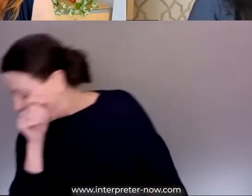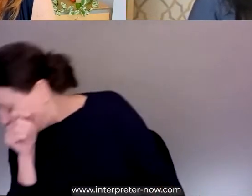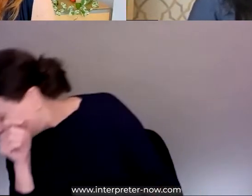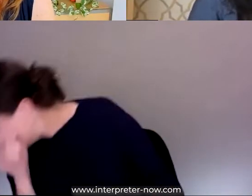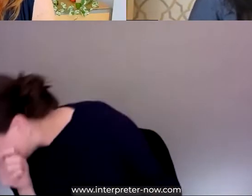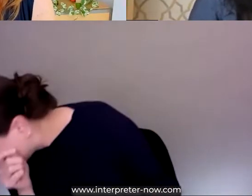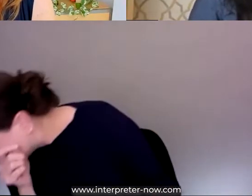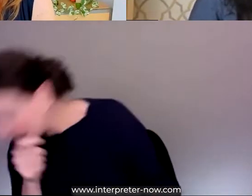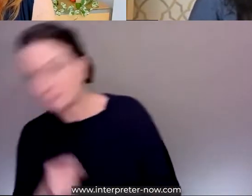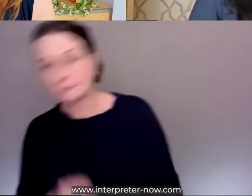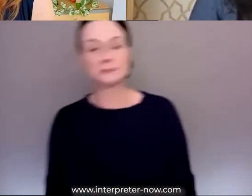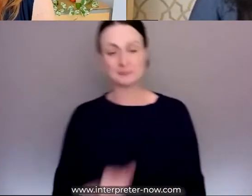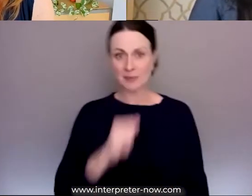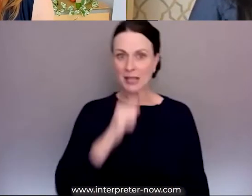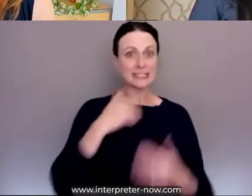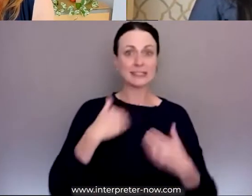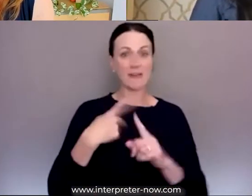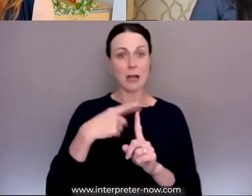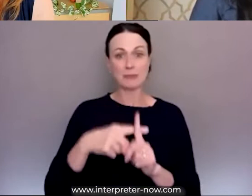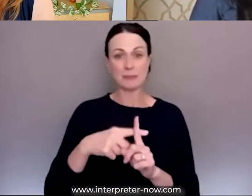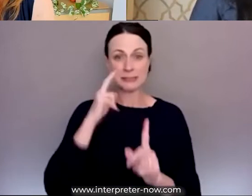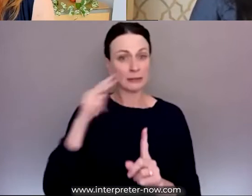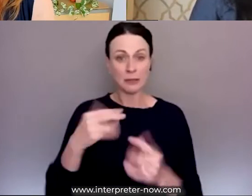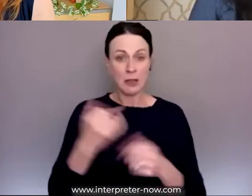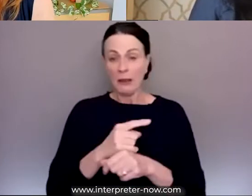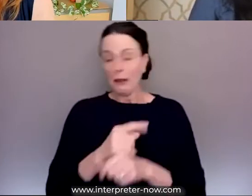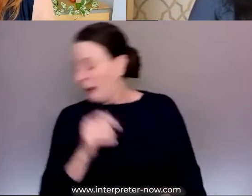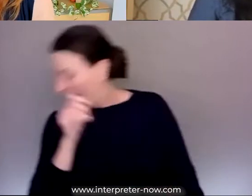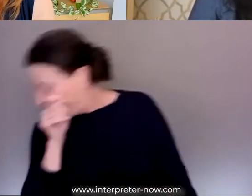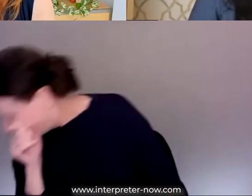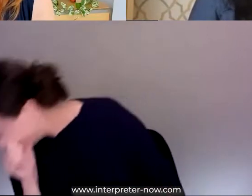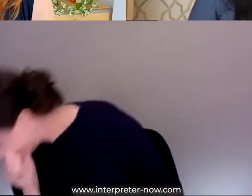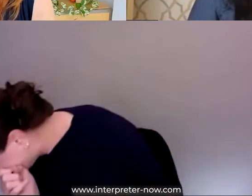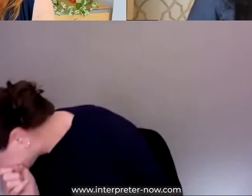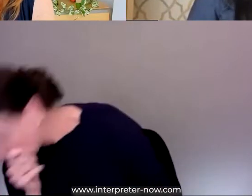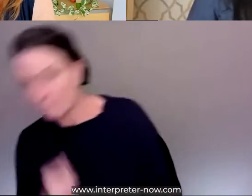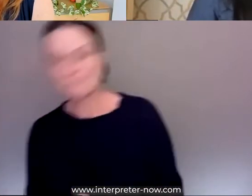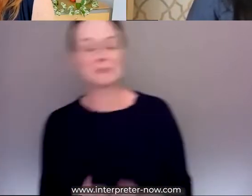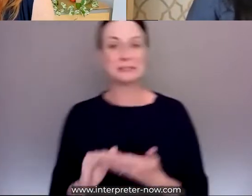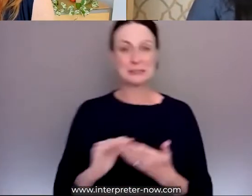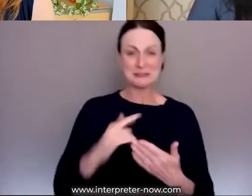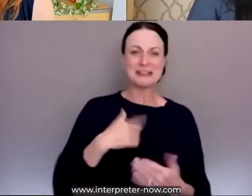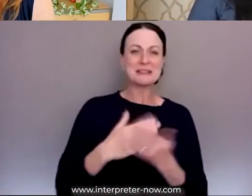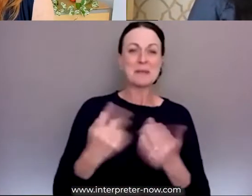It is devastating. Some days are just hard. And this feels hard.